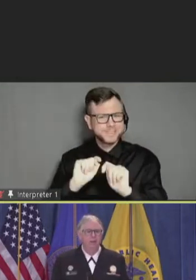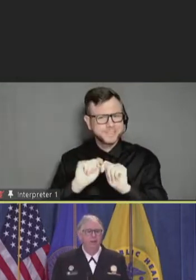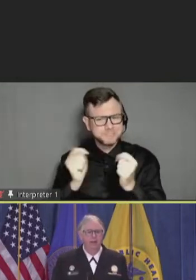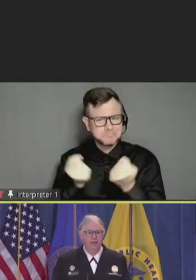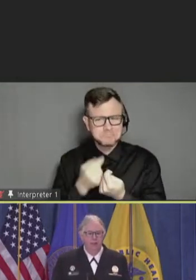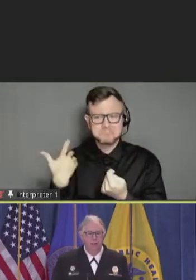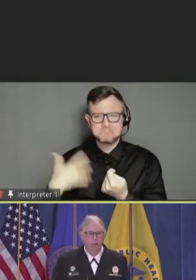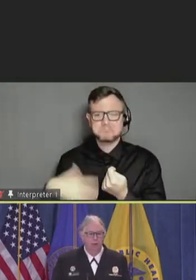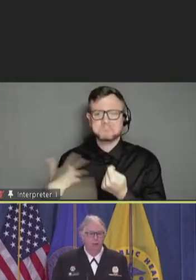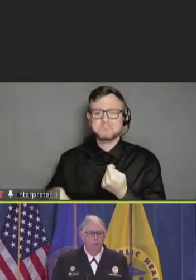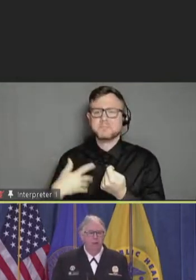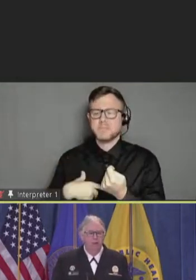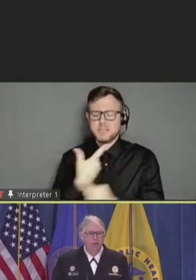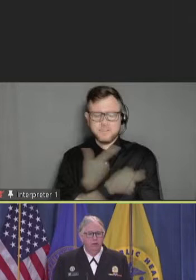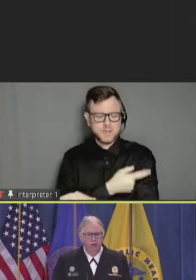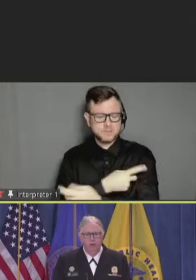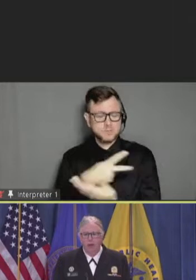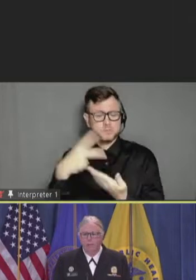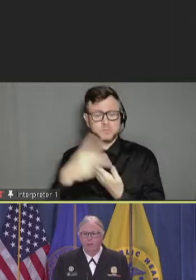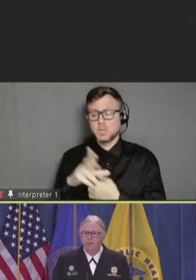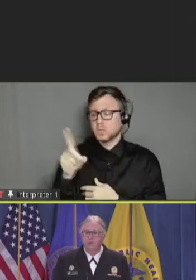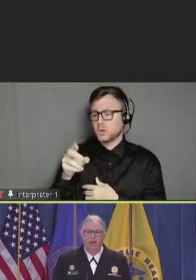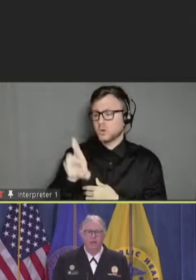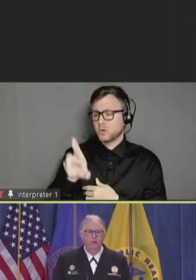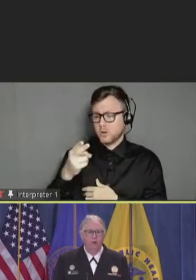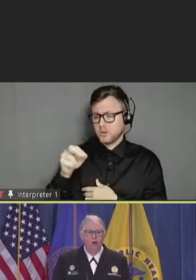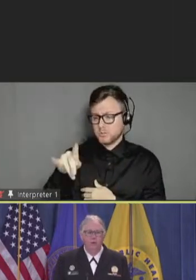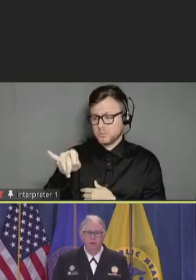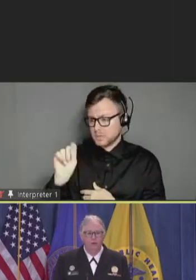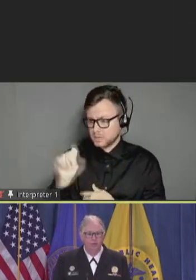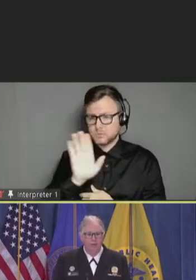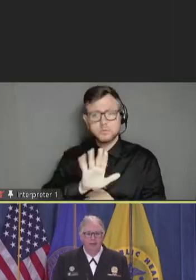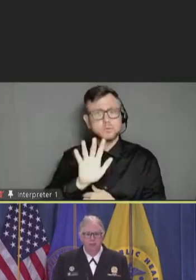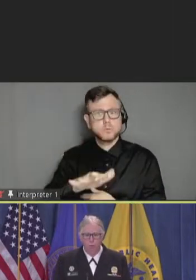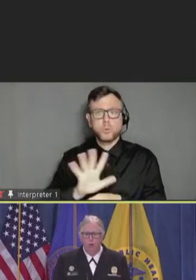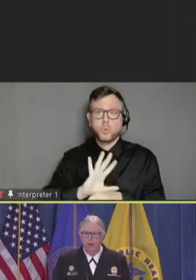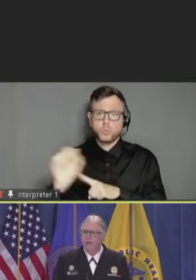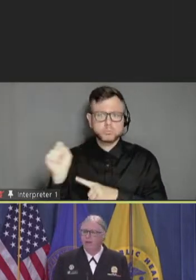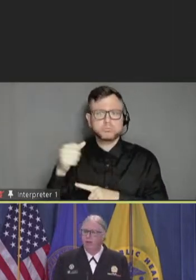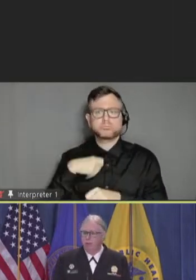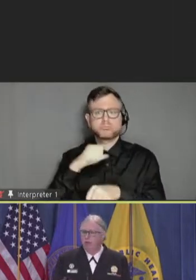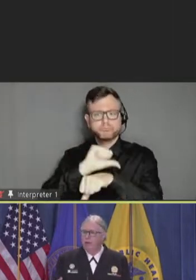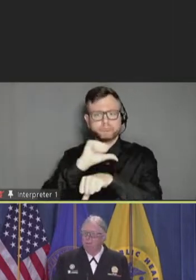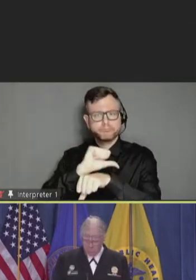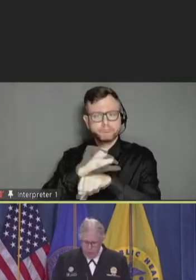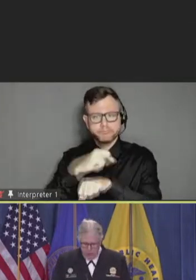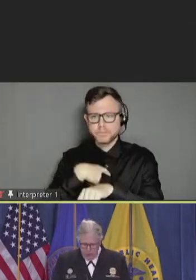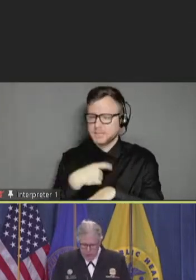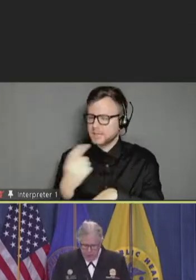the vaccine program. Thank you, Dr. Hopkins, for all of your fantastic work, and really everyone here today.